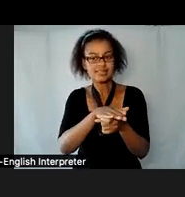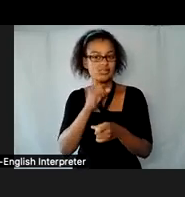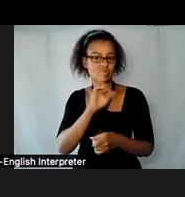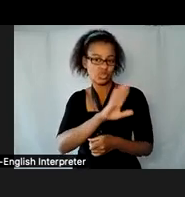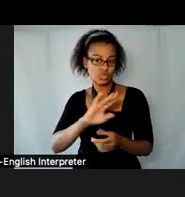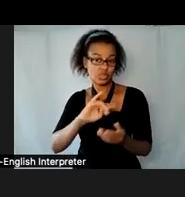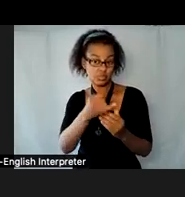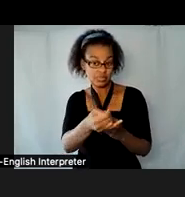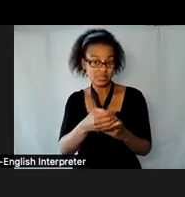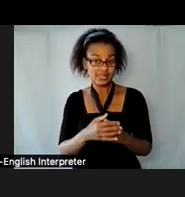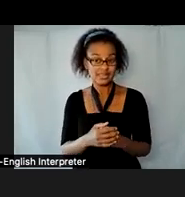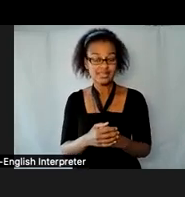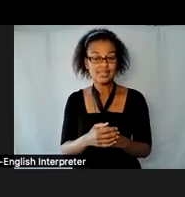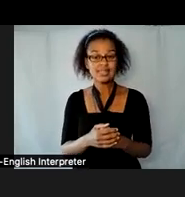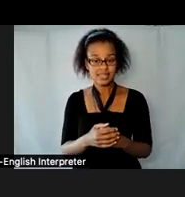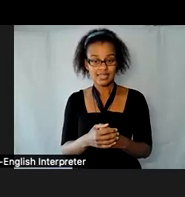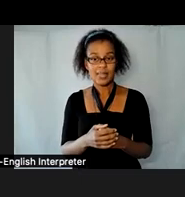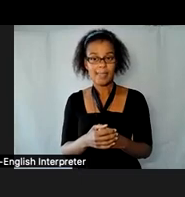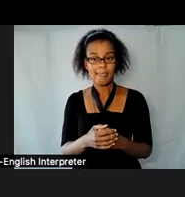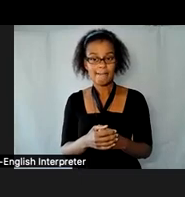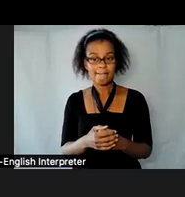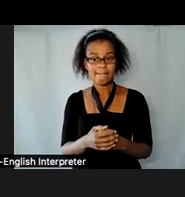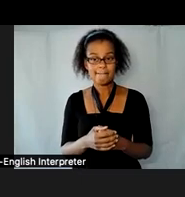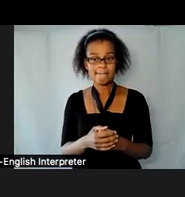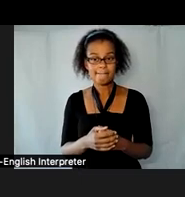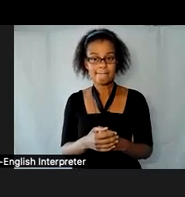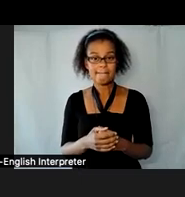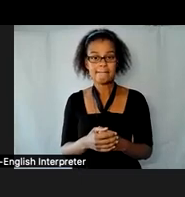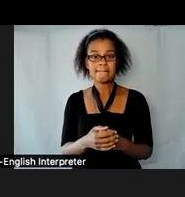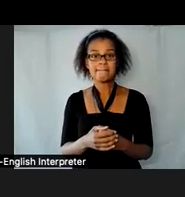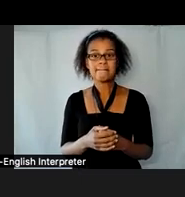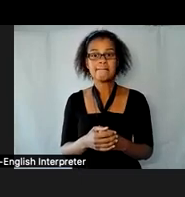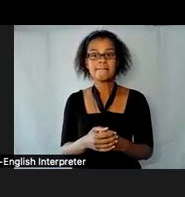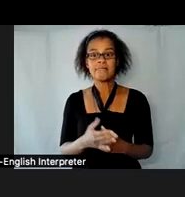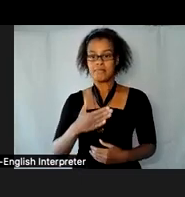And I'm actually going to turn over back to my slides.